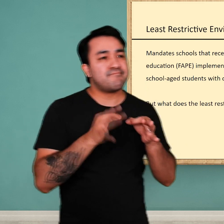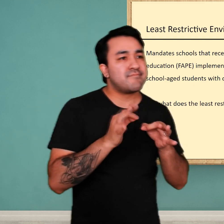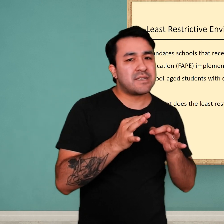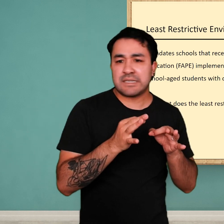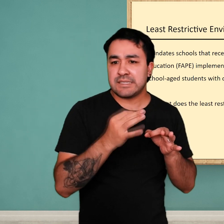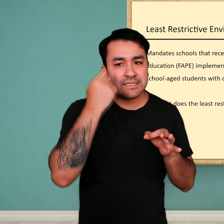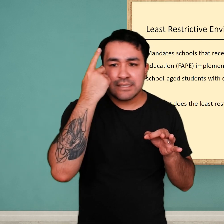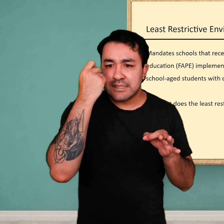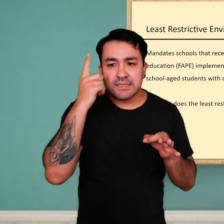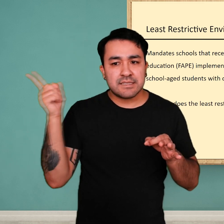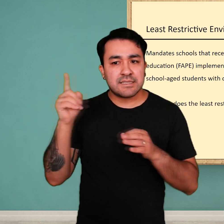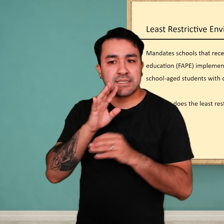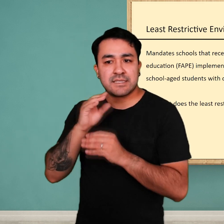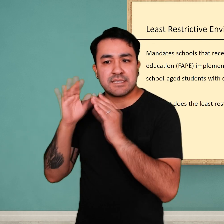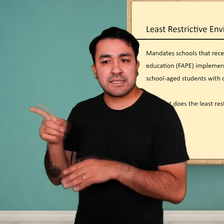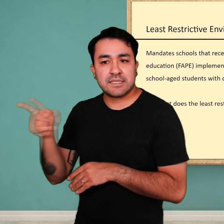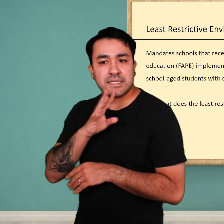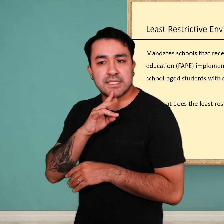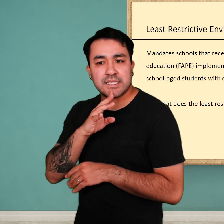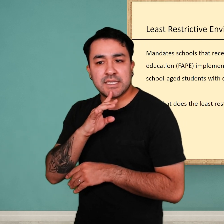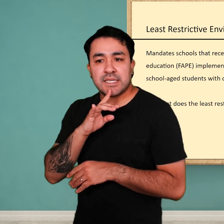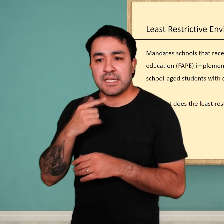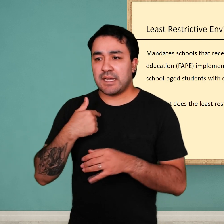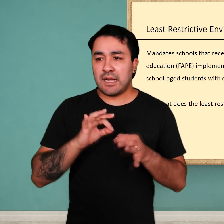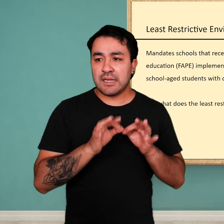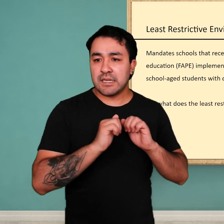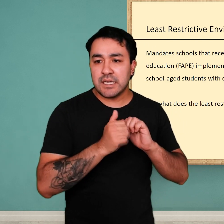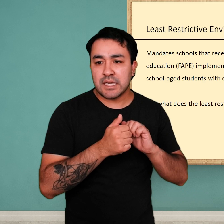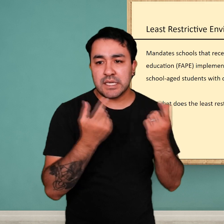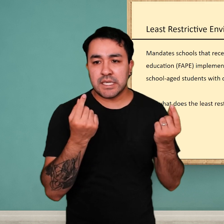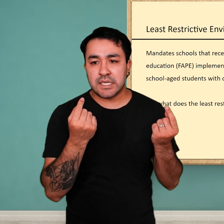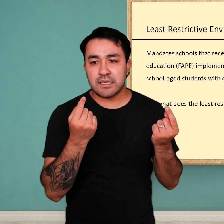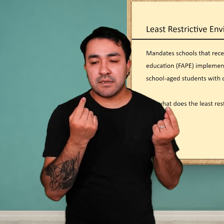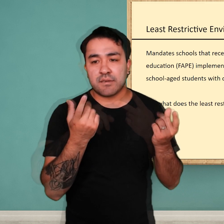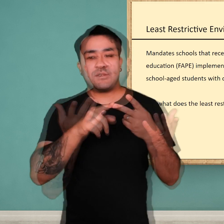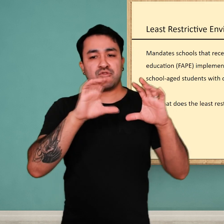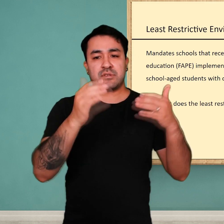but through the interpreter. We assume the interpreter is qualified, skilled,